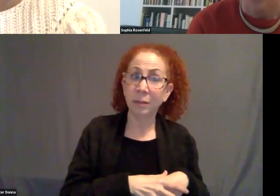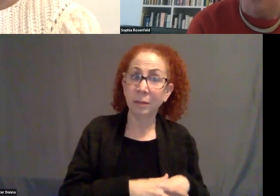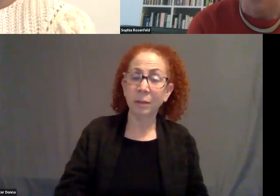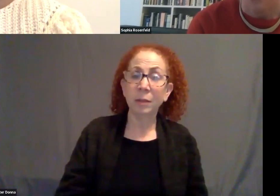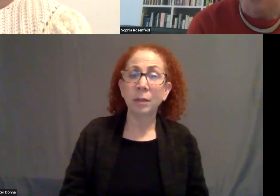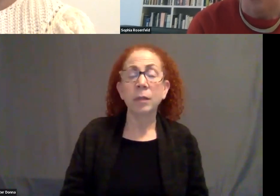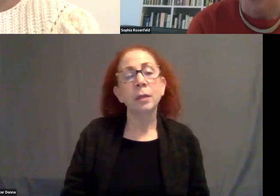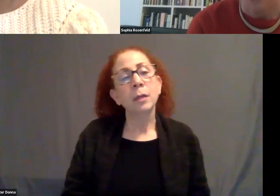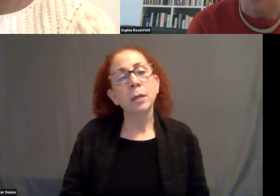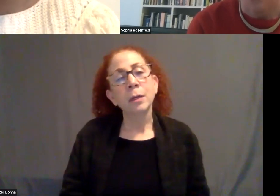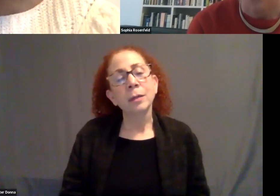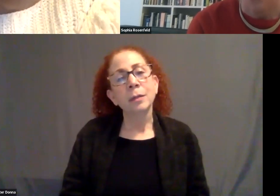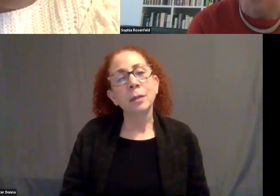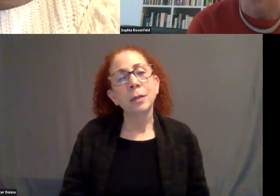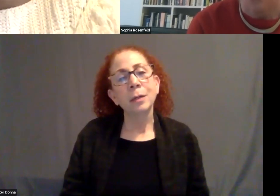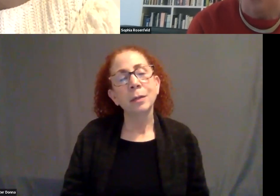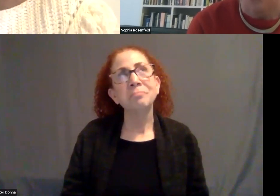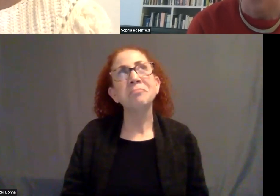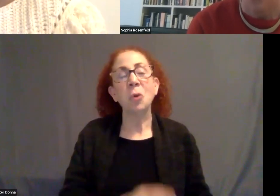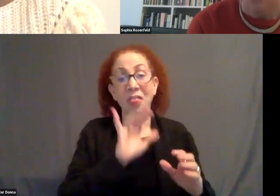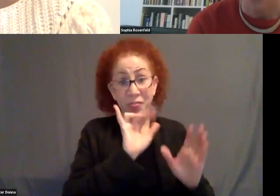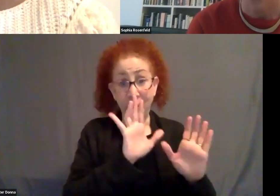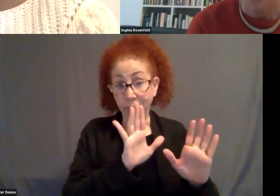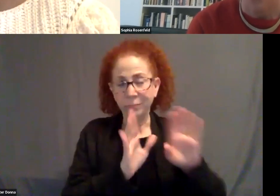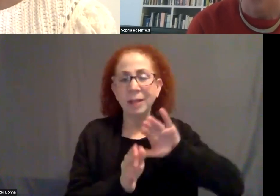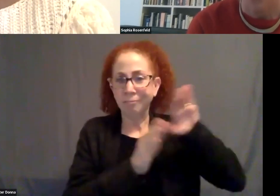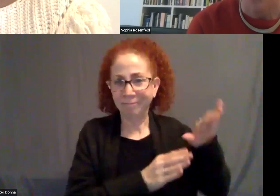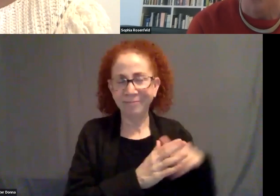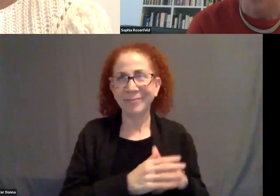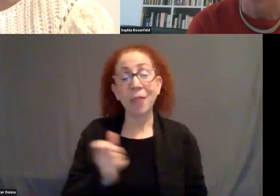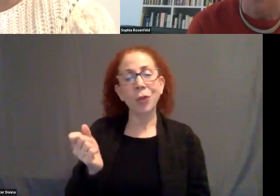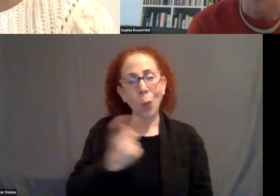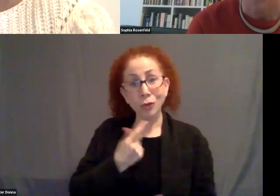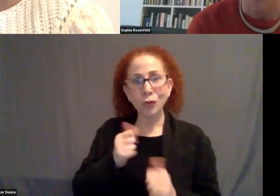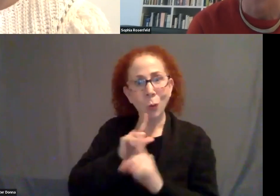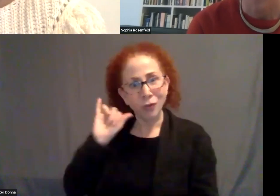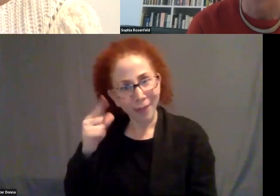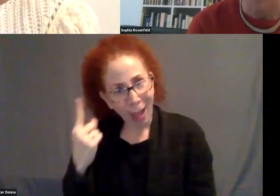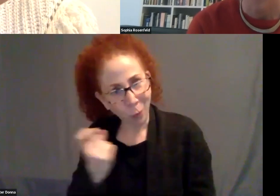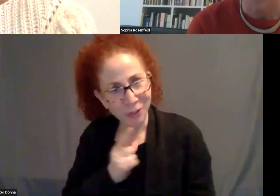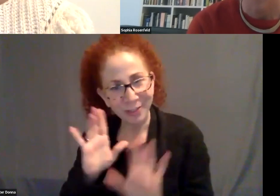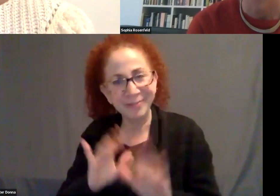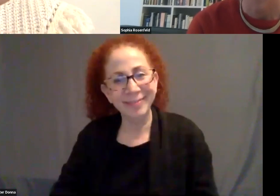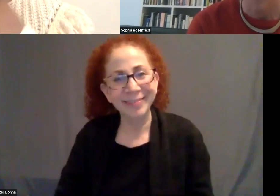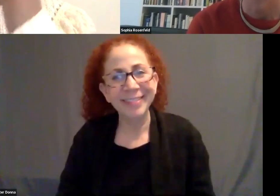Are there things-- that said, that said. Let me answer the question I was actually asked.